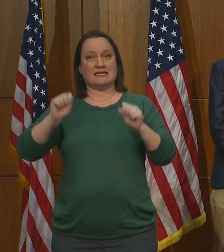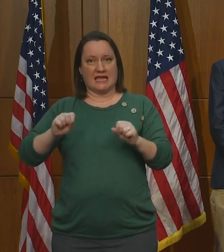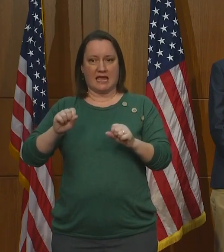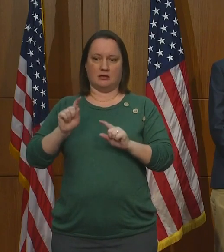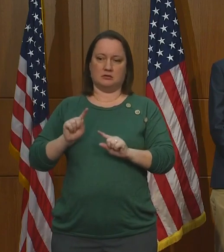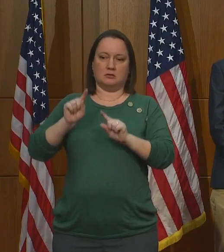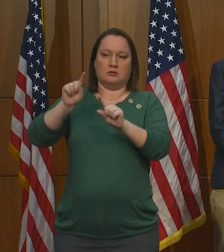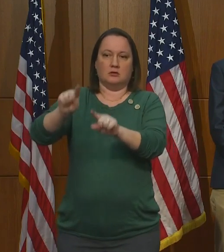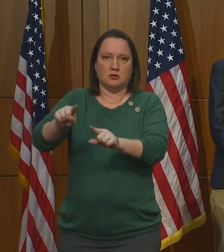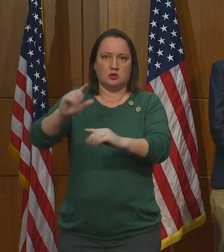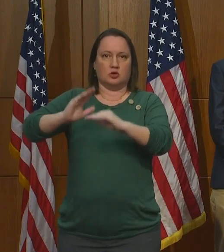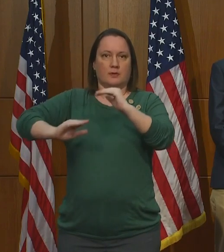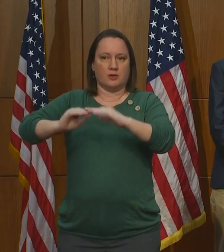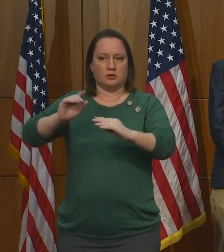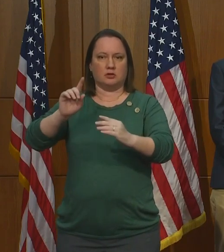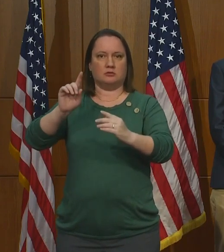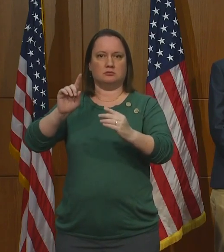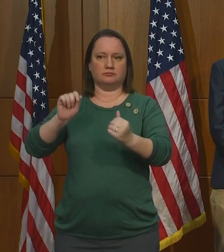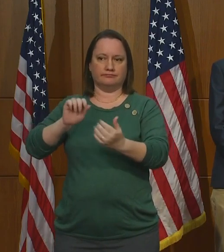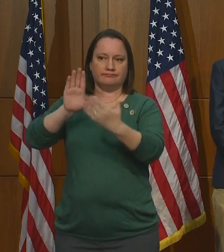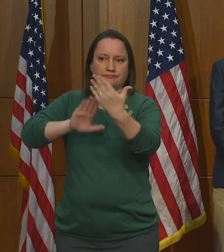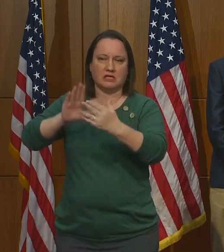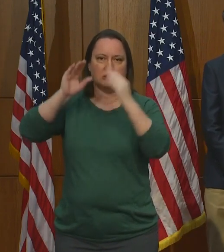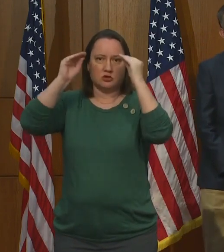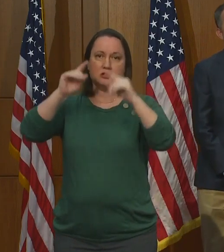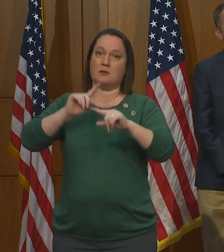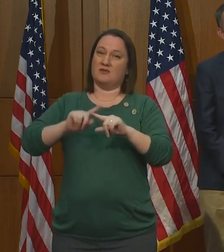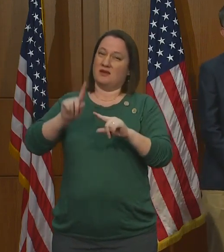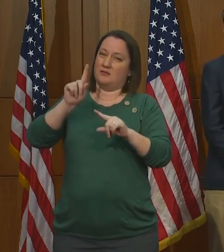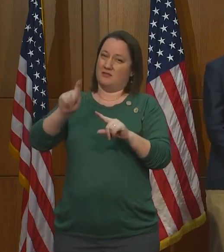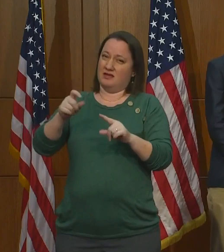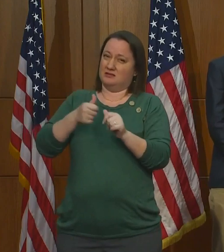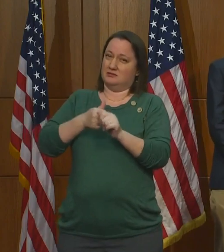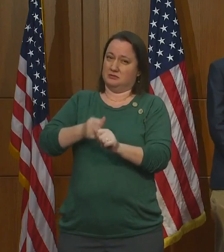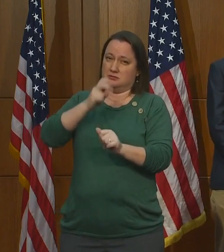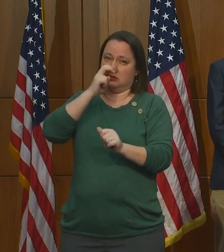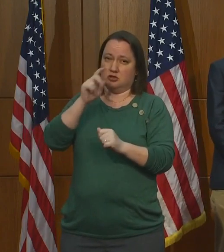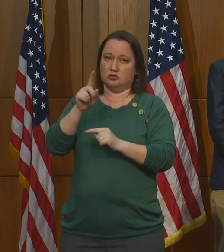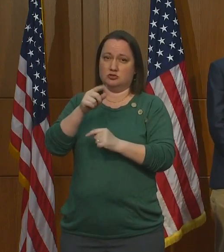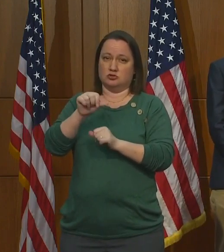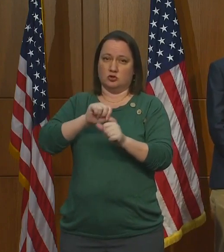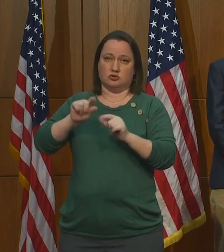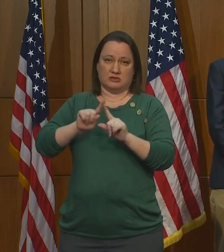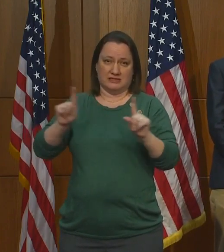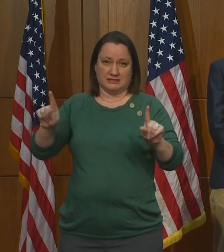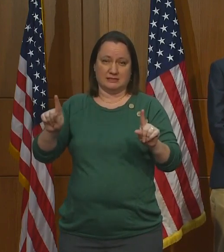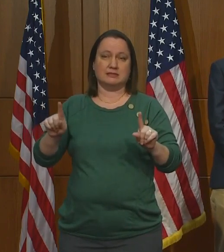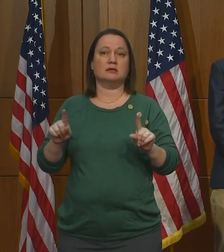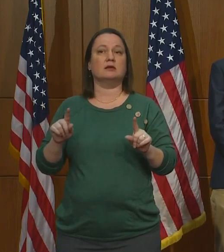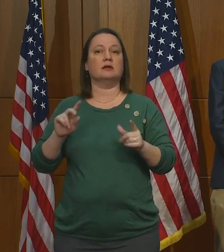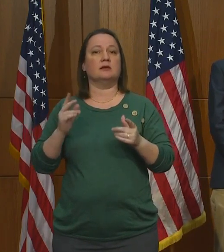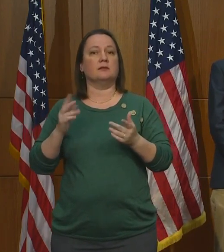RECEIVE IN PERSON INSTRUCTION BUT IT MUST BE ACCOMMODATED WITHIN STRICT SOCIAL DISTANCING